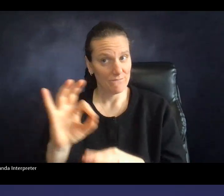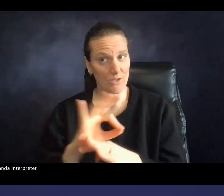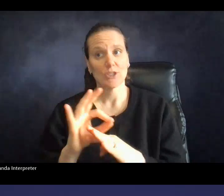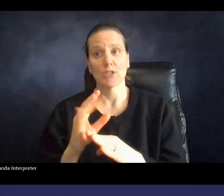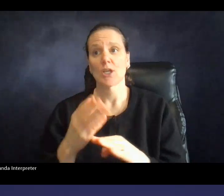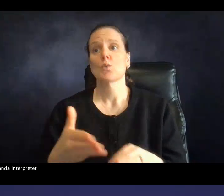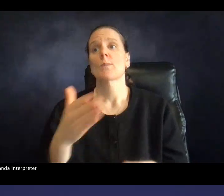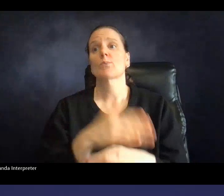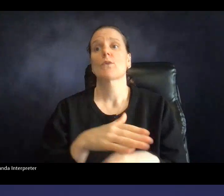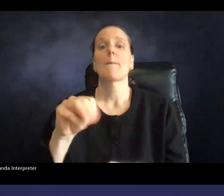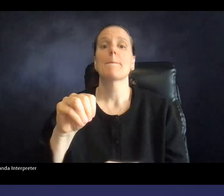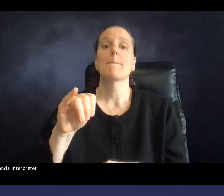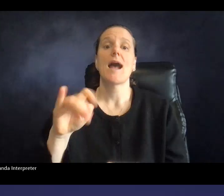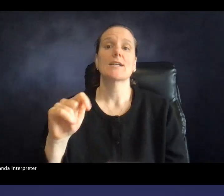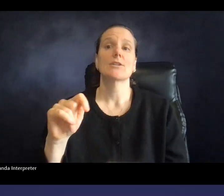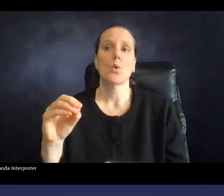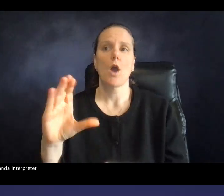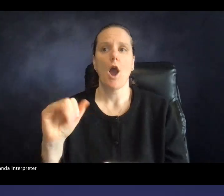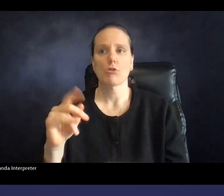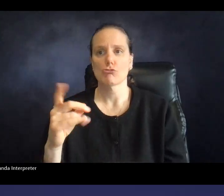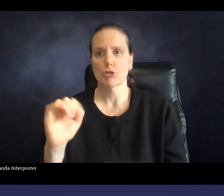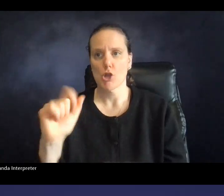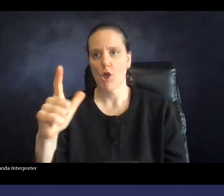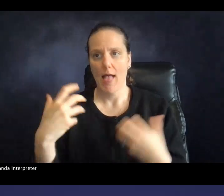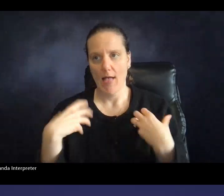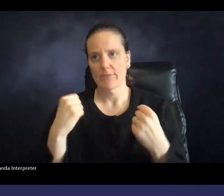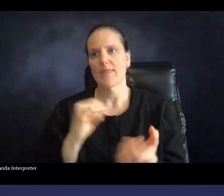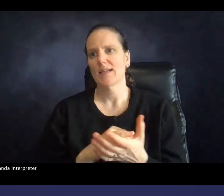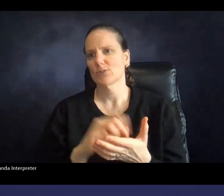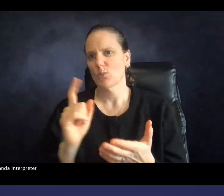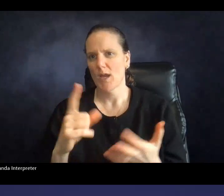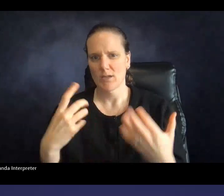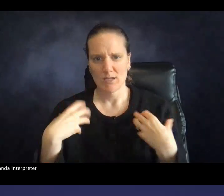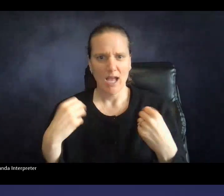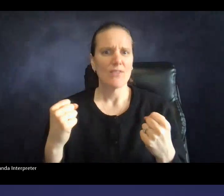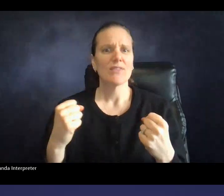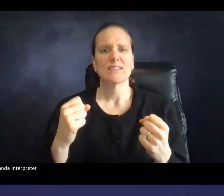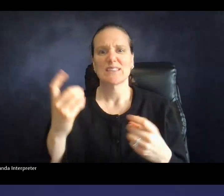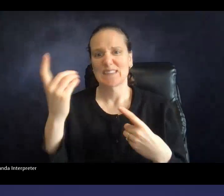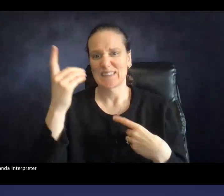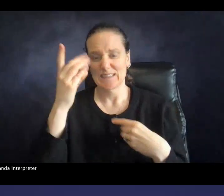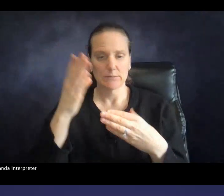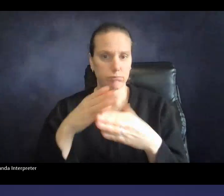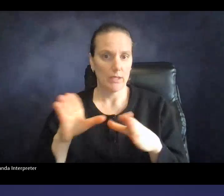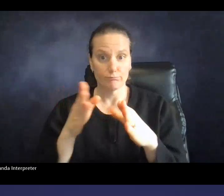And that's where your gen, your energy is generated and that's where you, you know, health and disease kind of split is in the mitochondria.